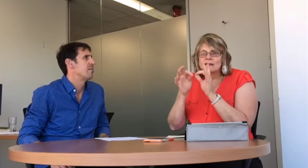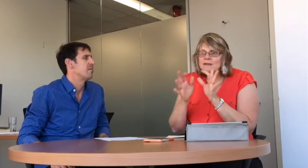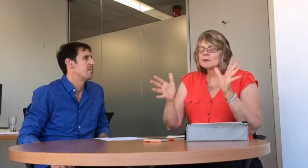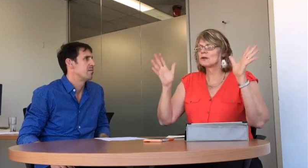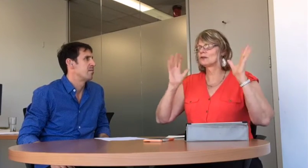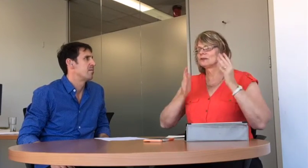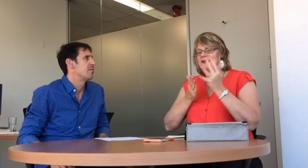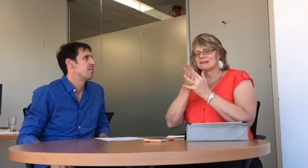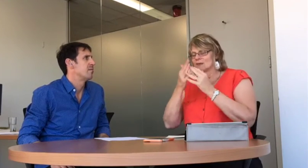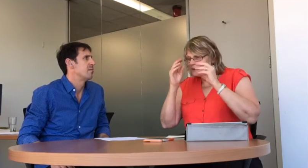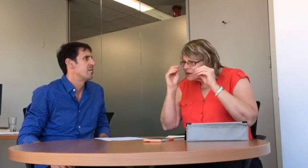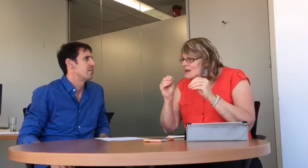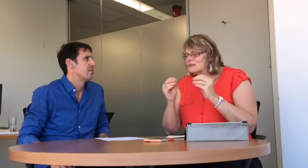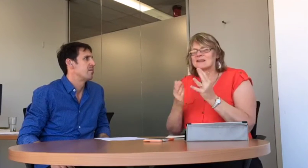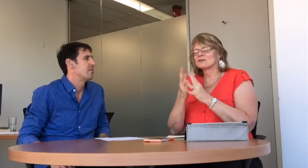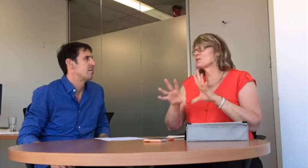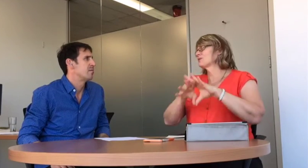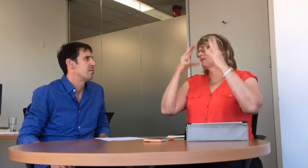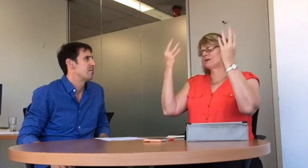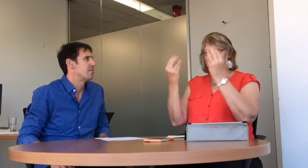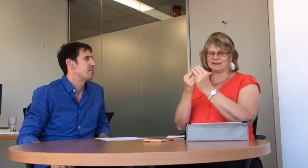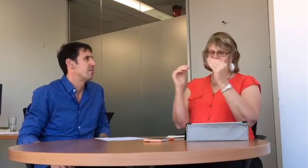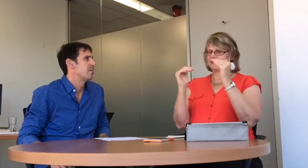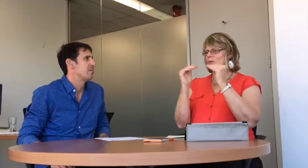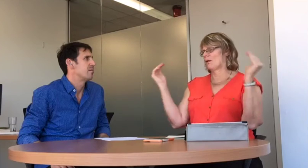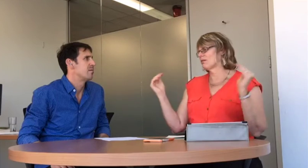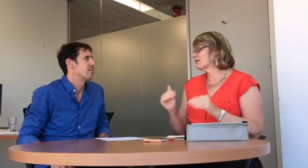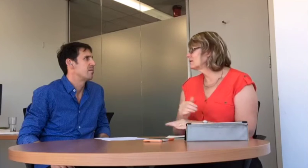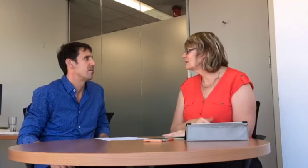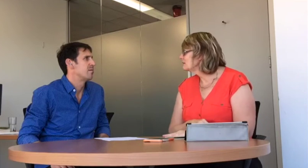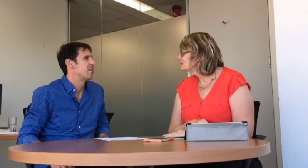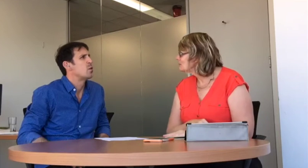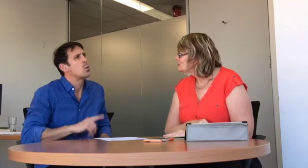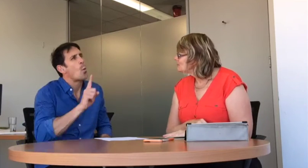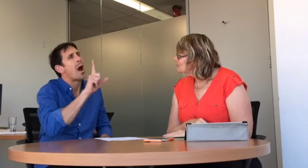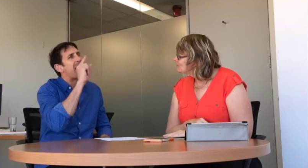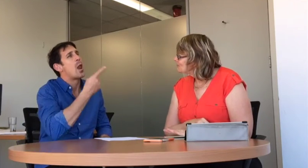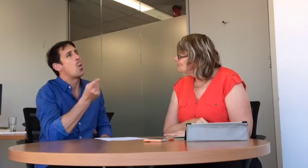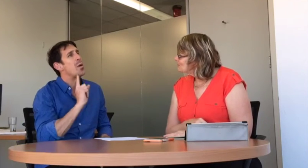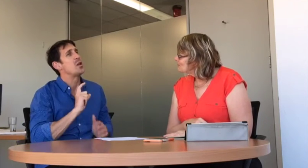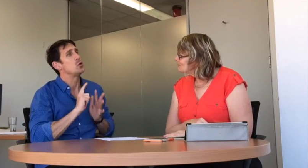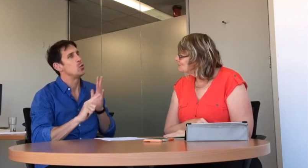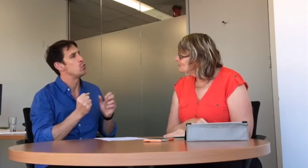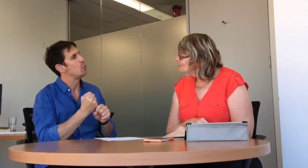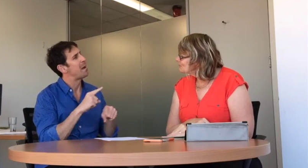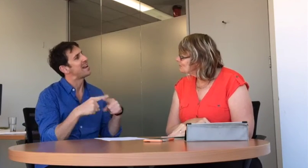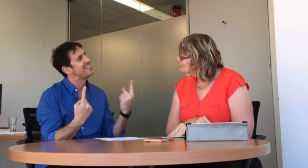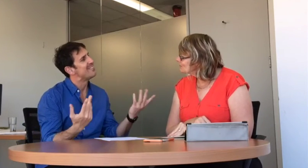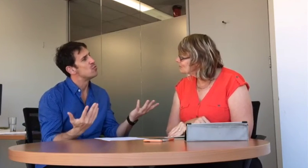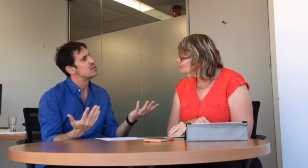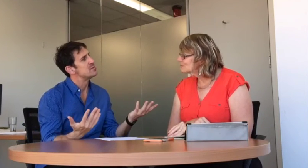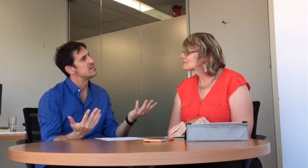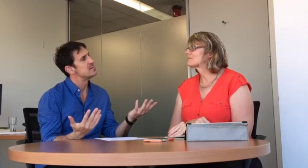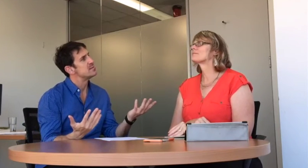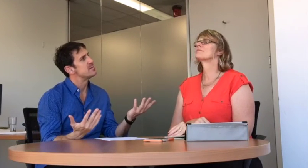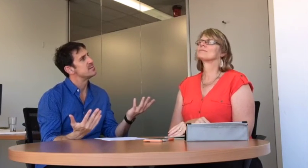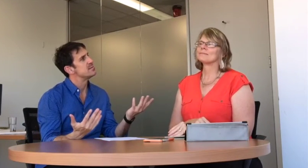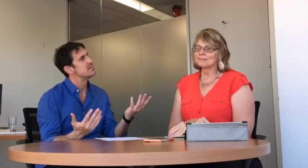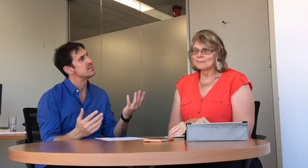whether it's through interpreters, technology, education - everyone should be part of a world that values equality.